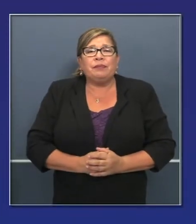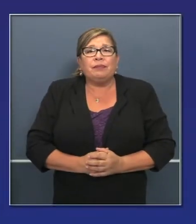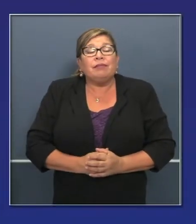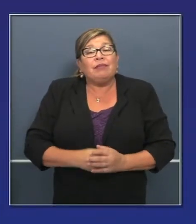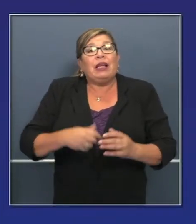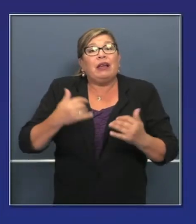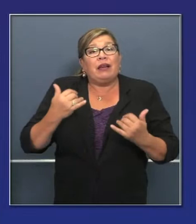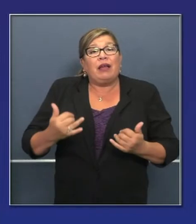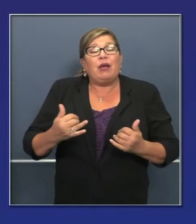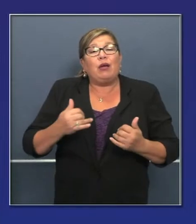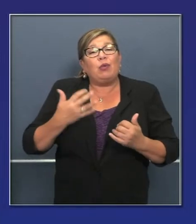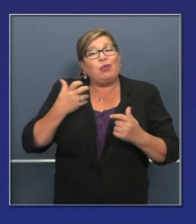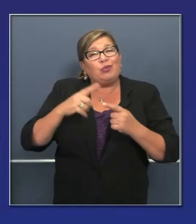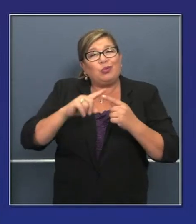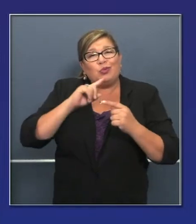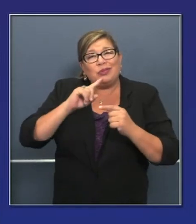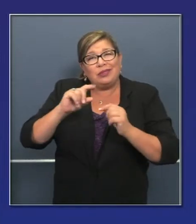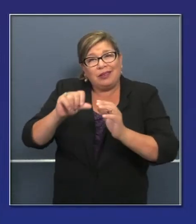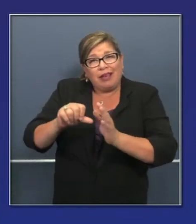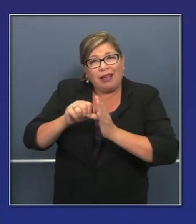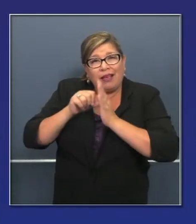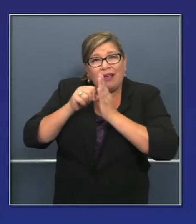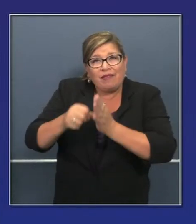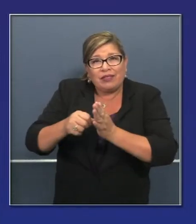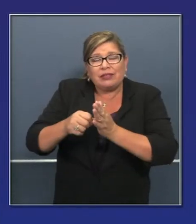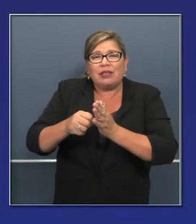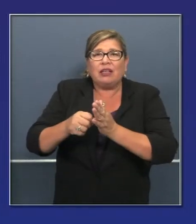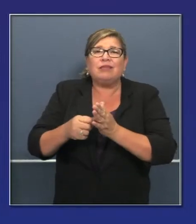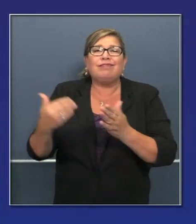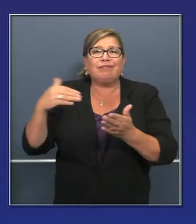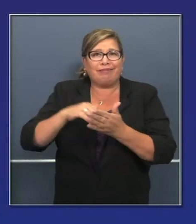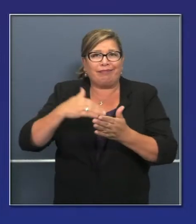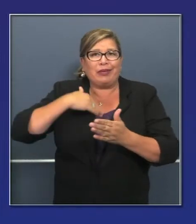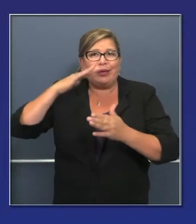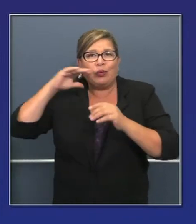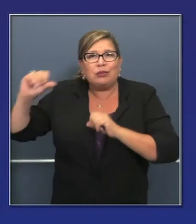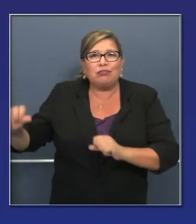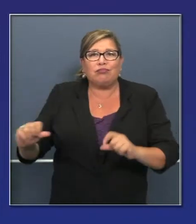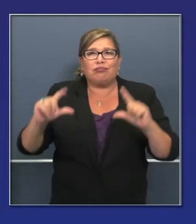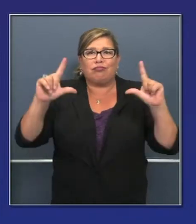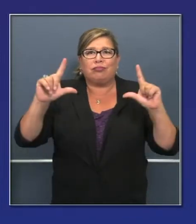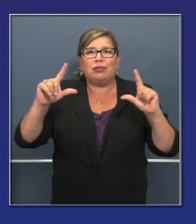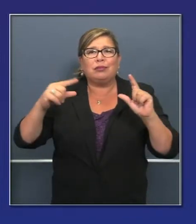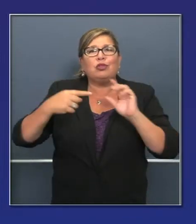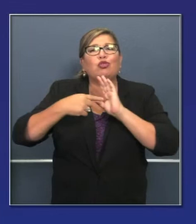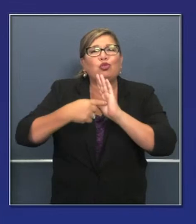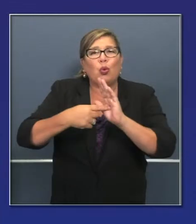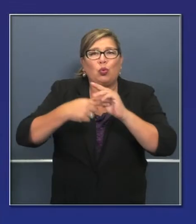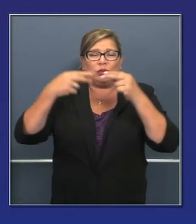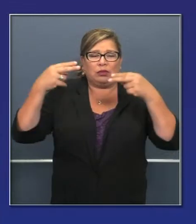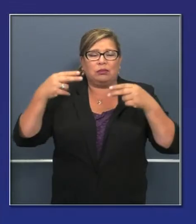purpose of emphasis a number of slides that will illustrate some concerns we have as it relates to